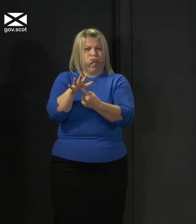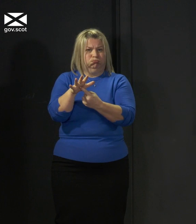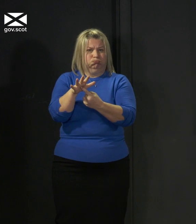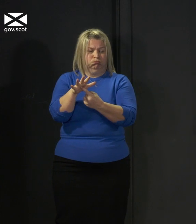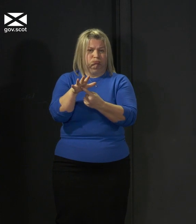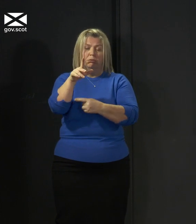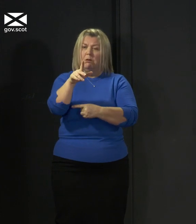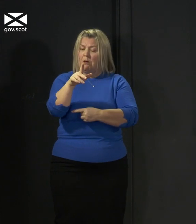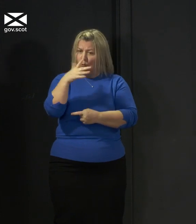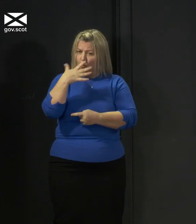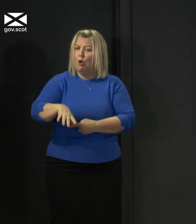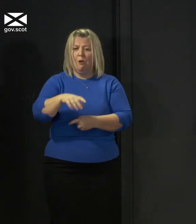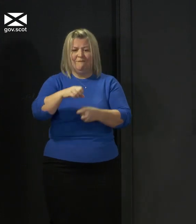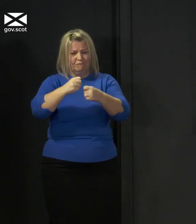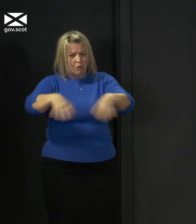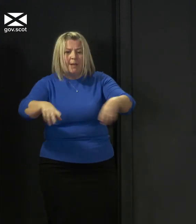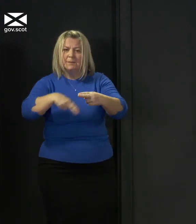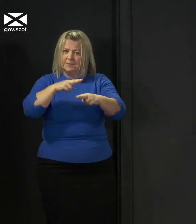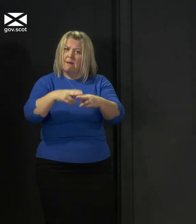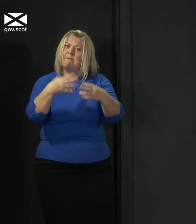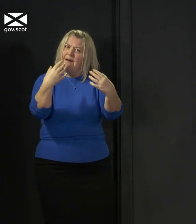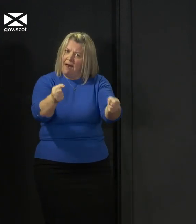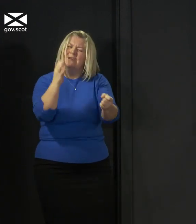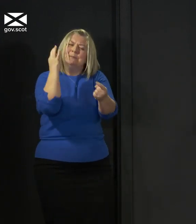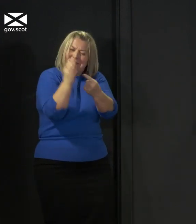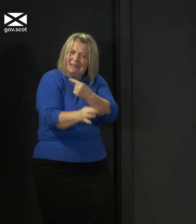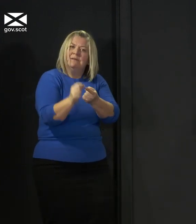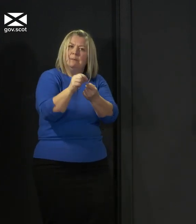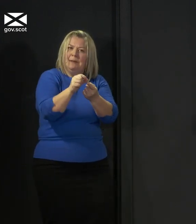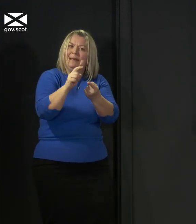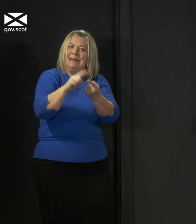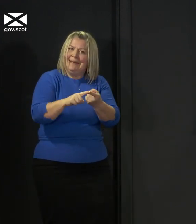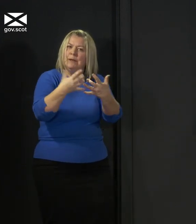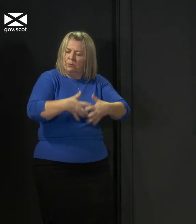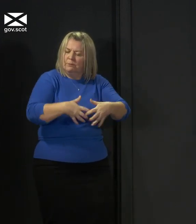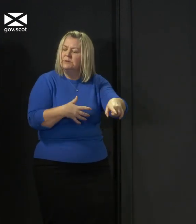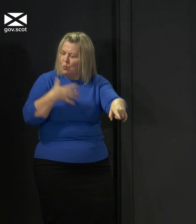the detailed figures but again I would have caution these figures if obviously